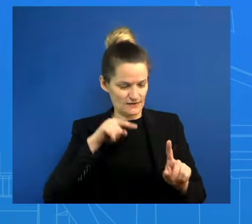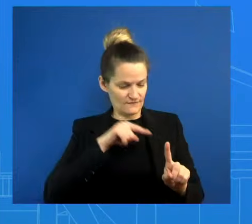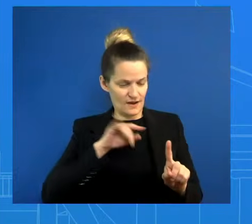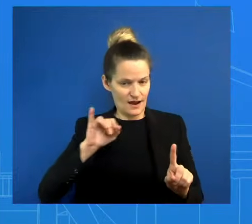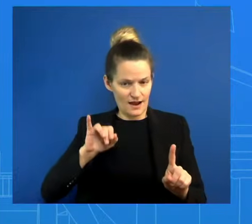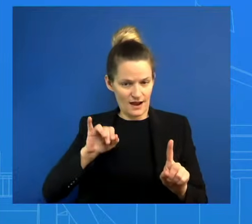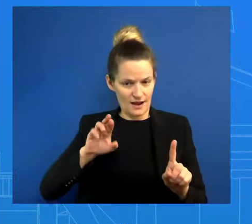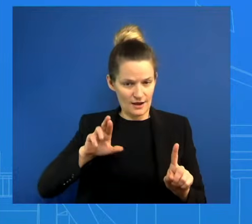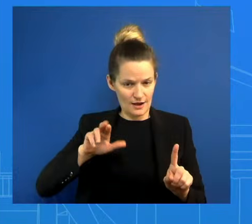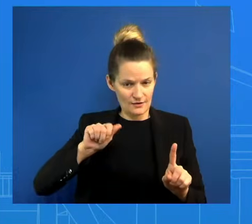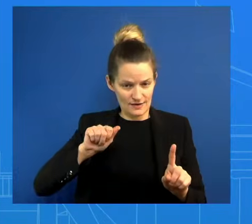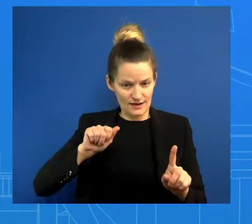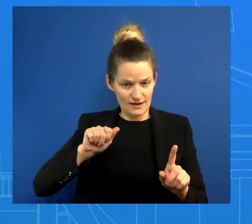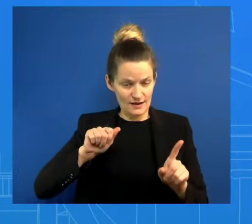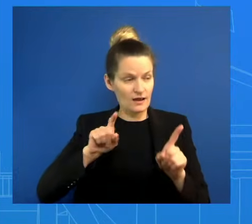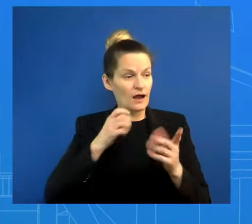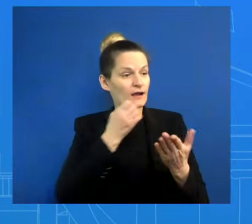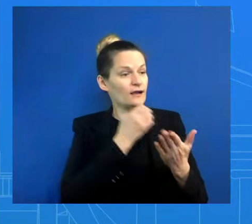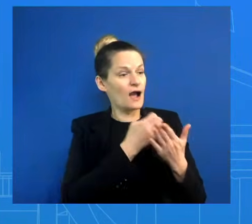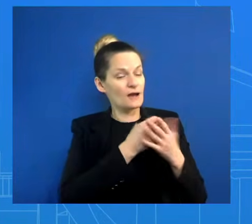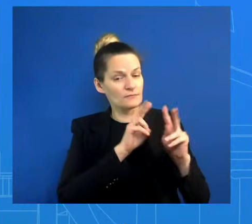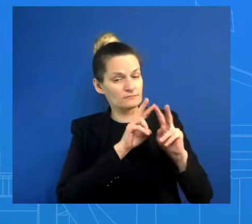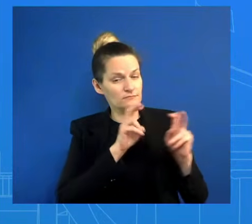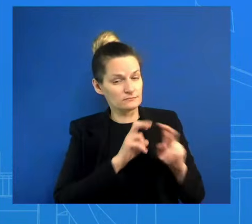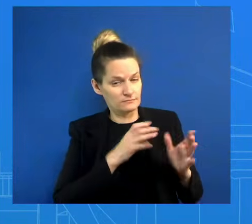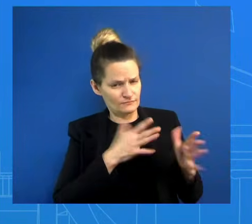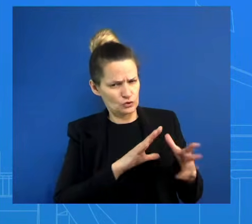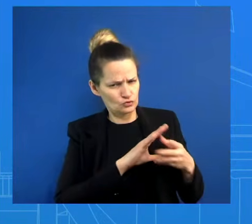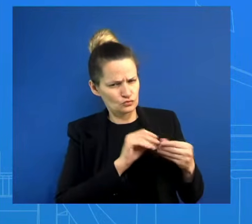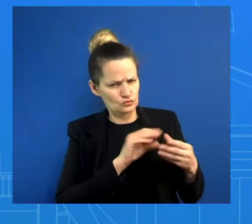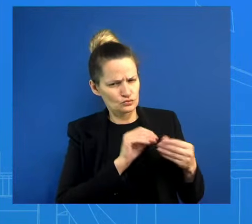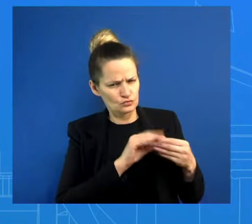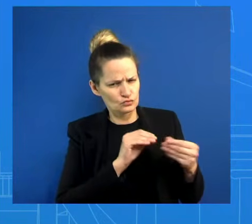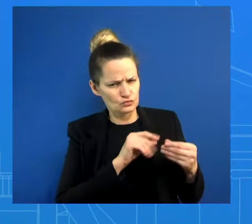What we -- what was -- what was the analy- -- analysis that was done by economists.